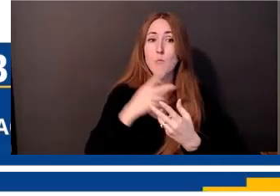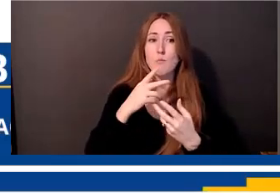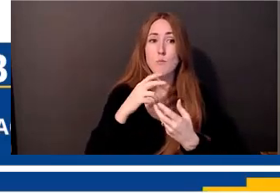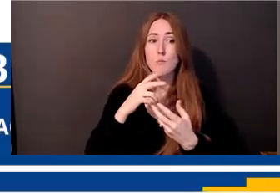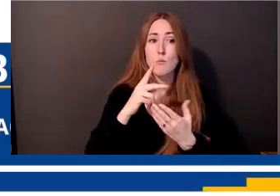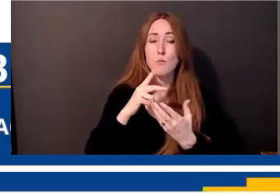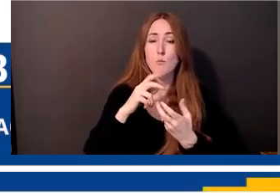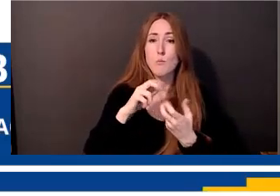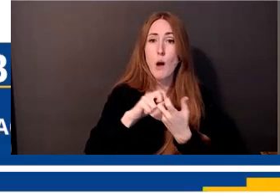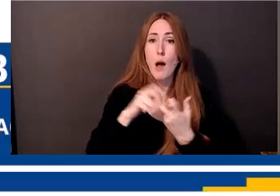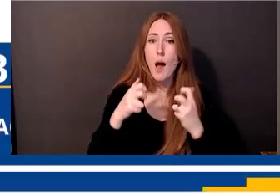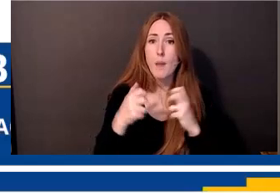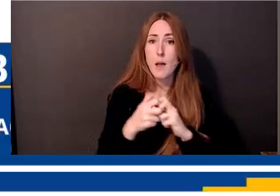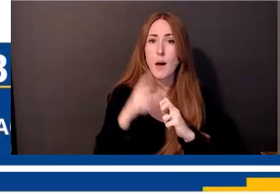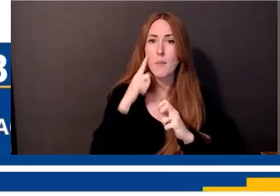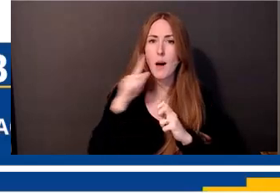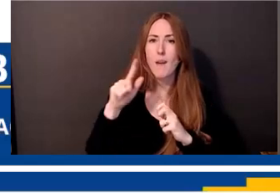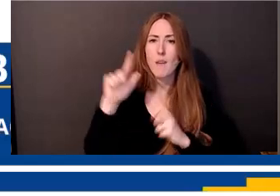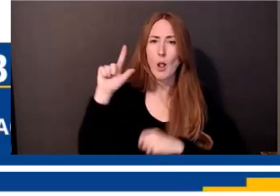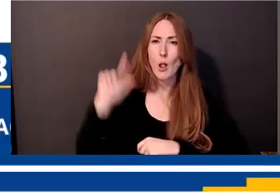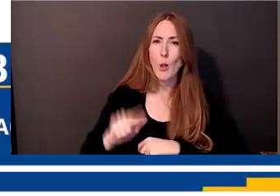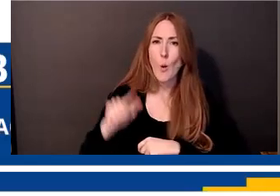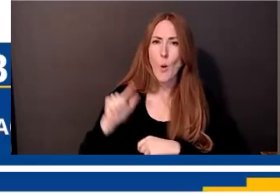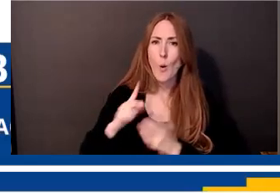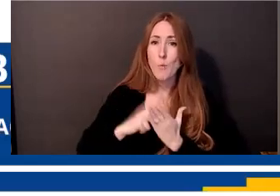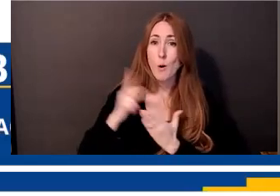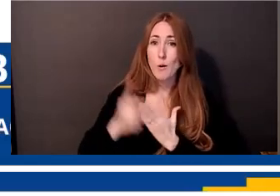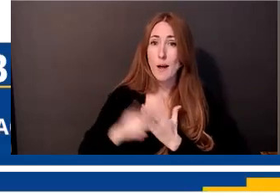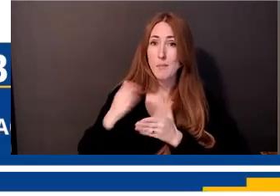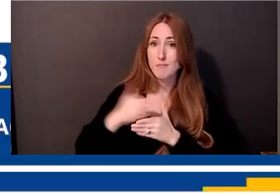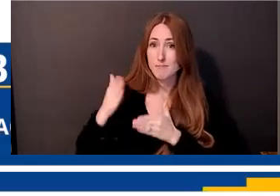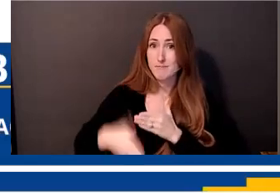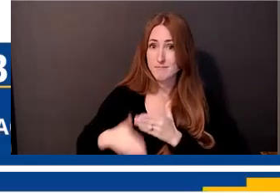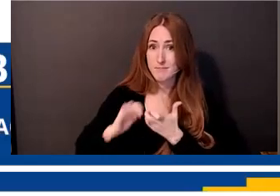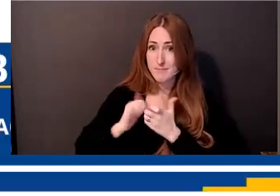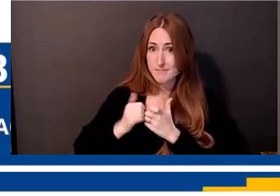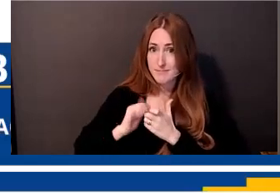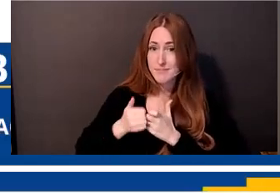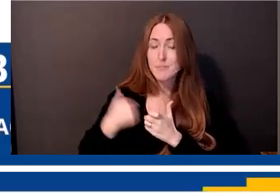by modifying and tailoring the intervention delivery.